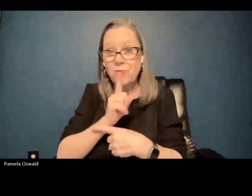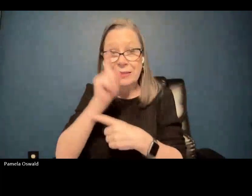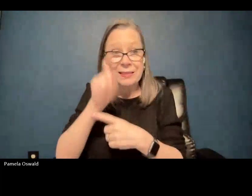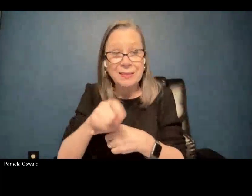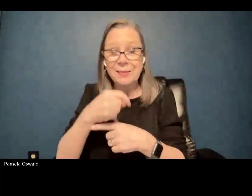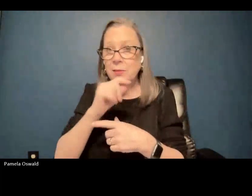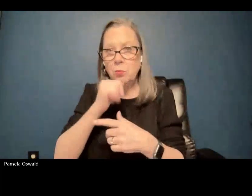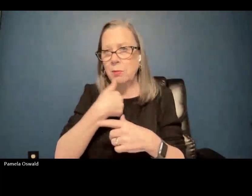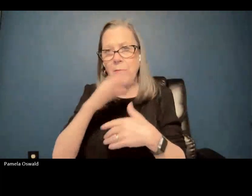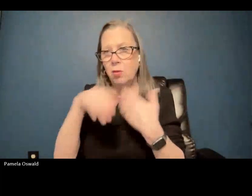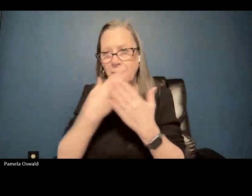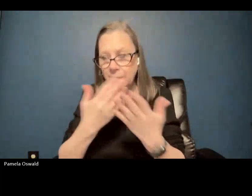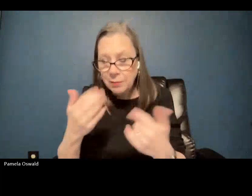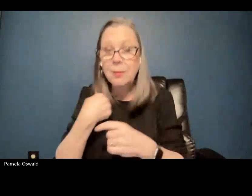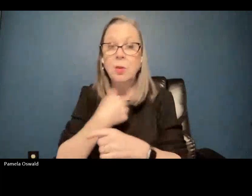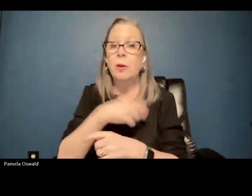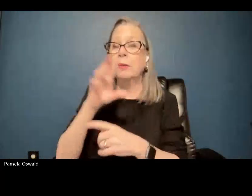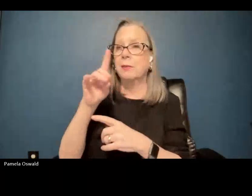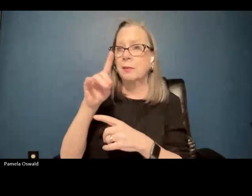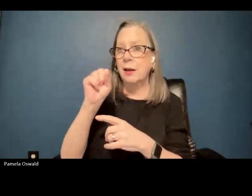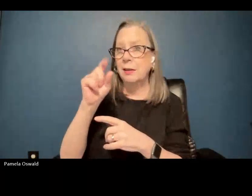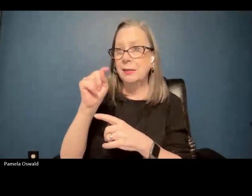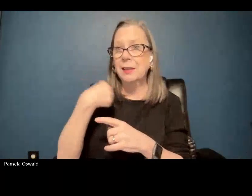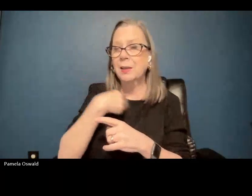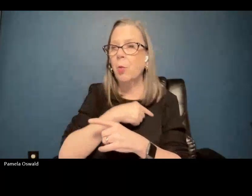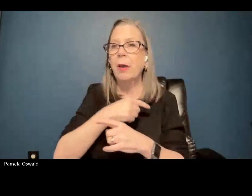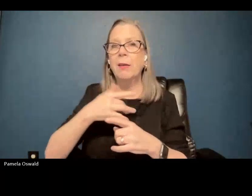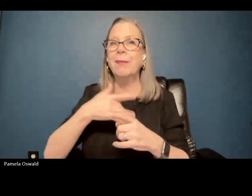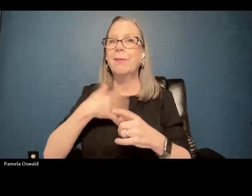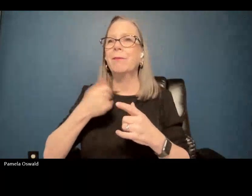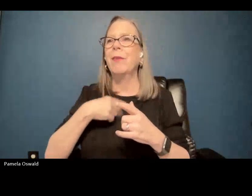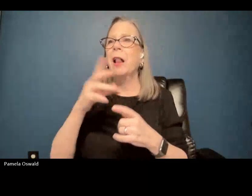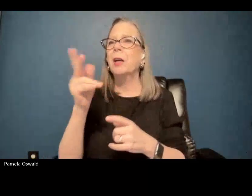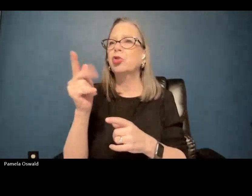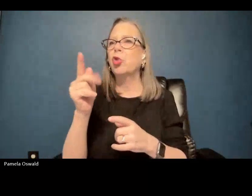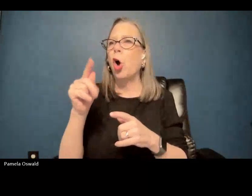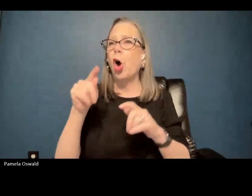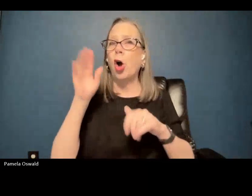We at DDSD are doggy paddling. I put that in the chat. That's kind of where we're at right now.